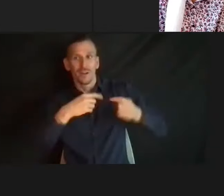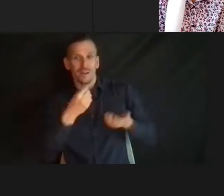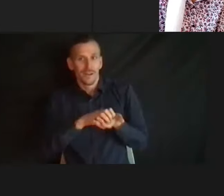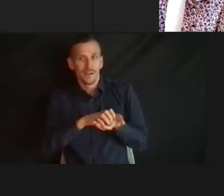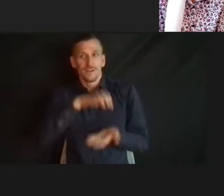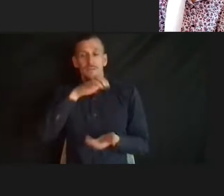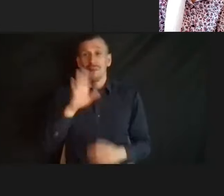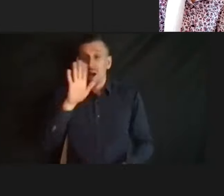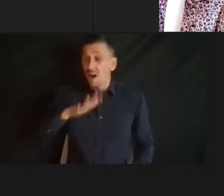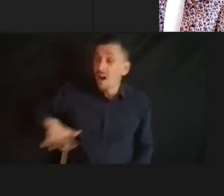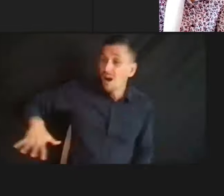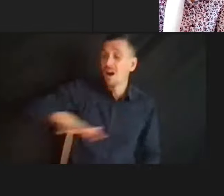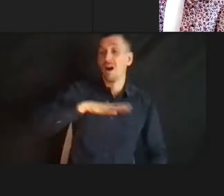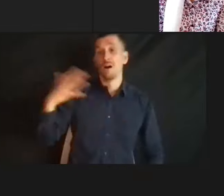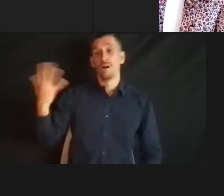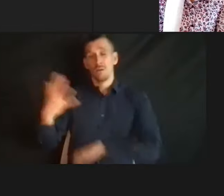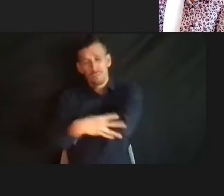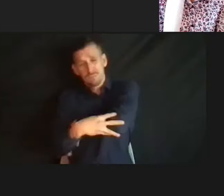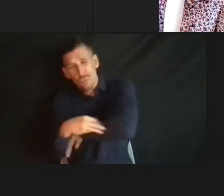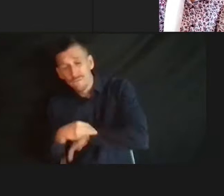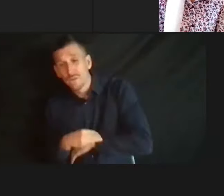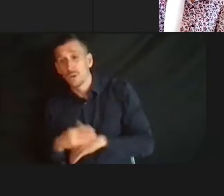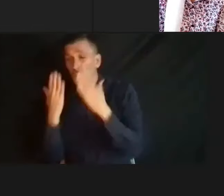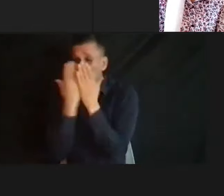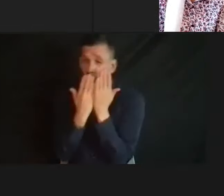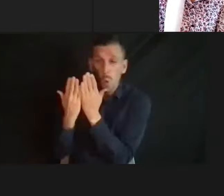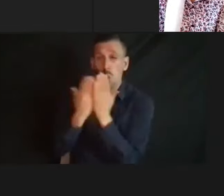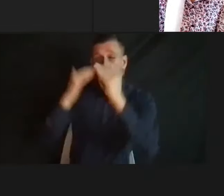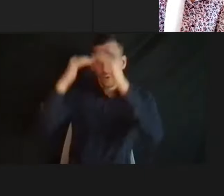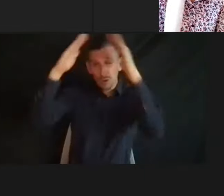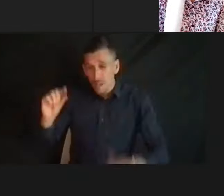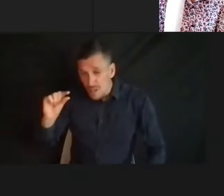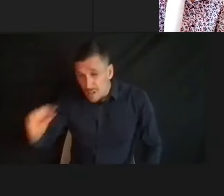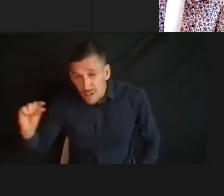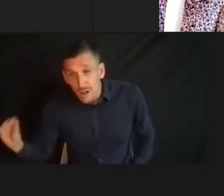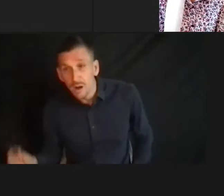One is the poor quality of the infrastructure, the other is the weak institutional capacity,